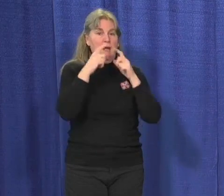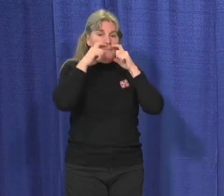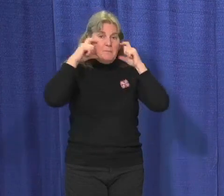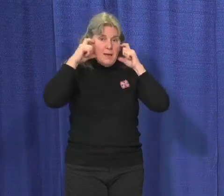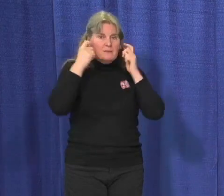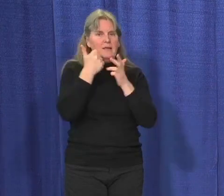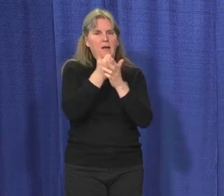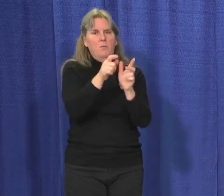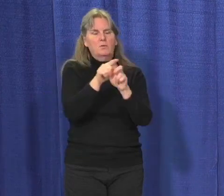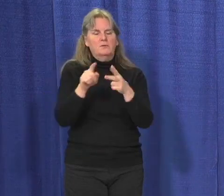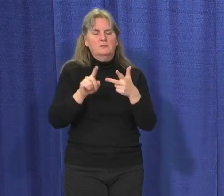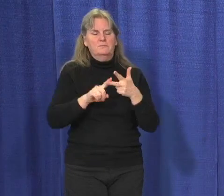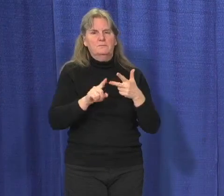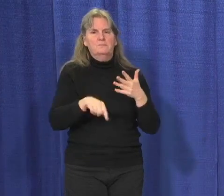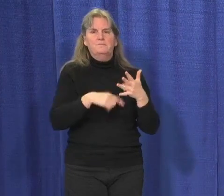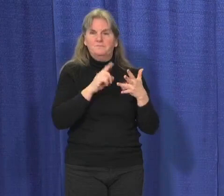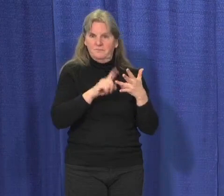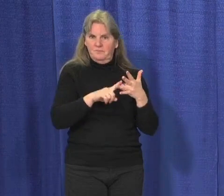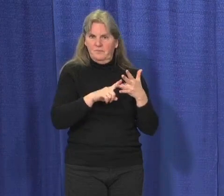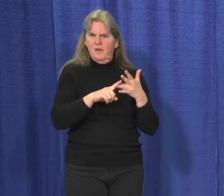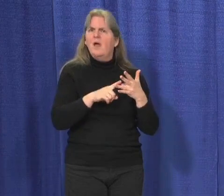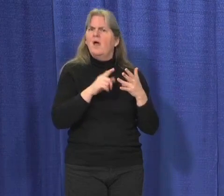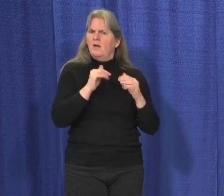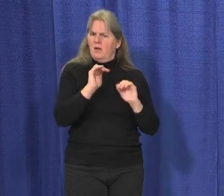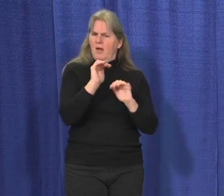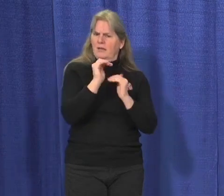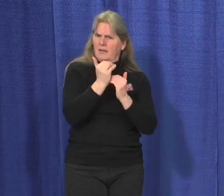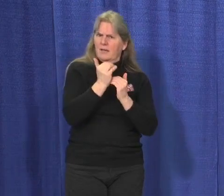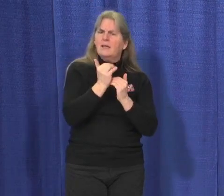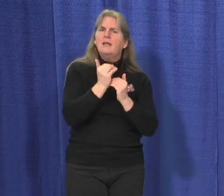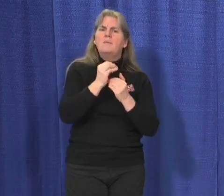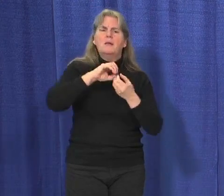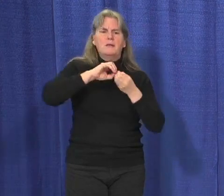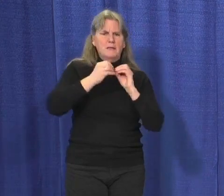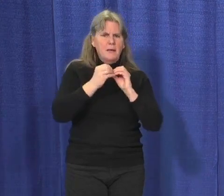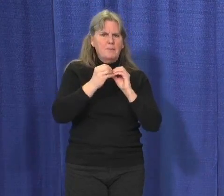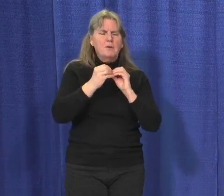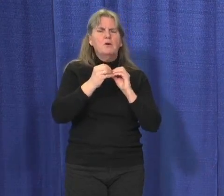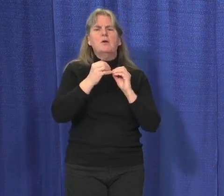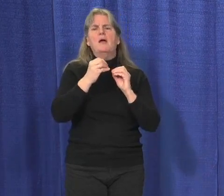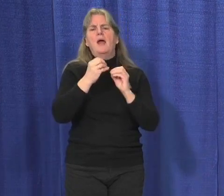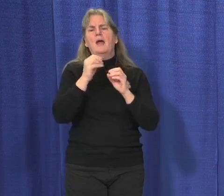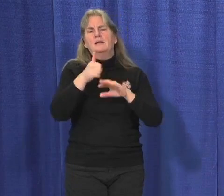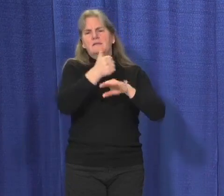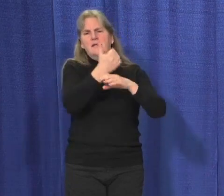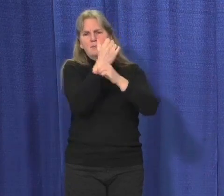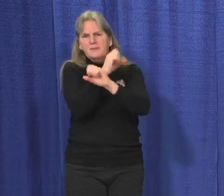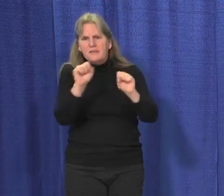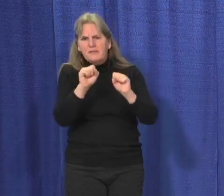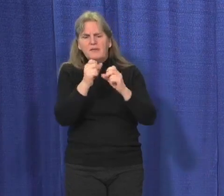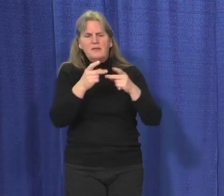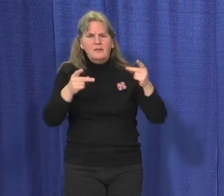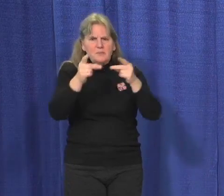know that masks can help. We know how to prevent transmission of COVID.